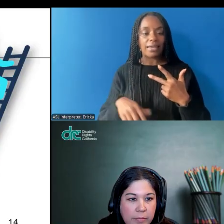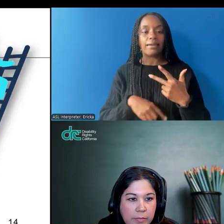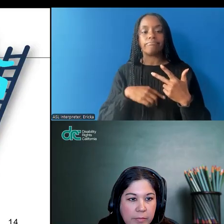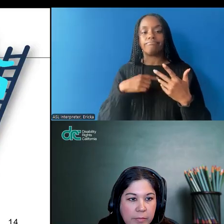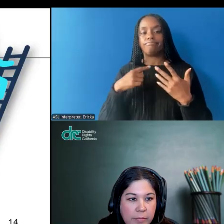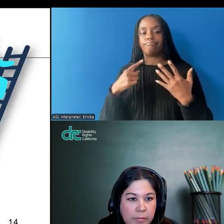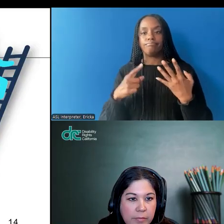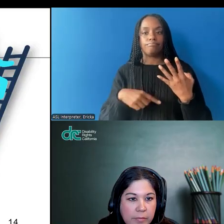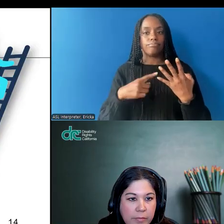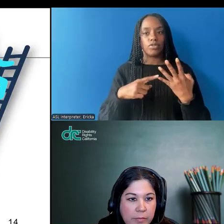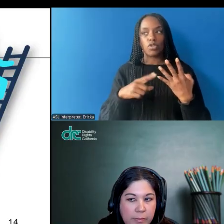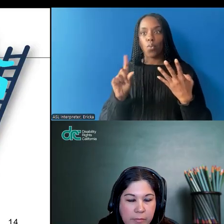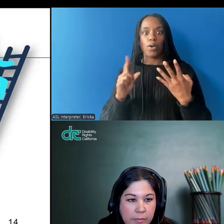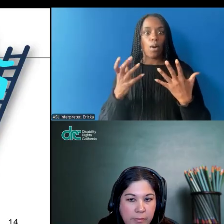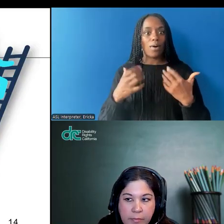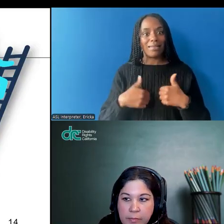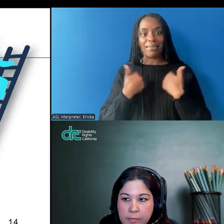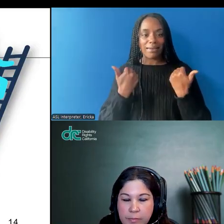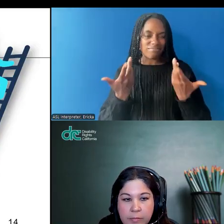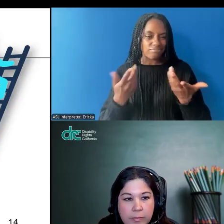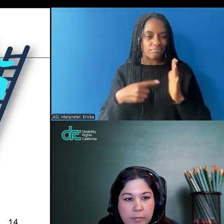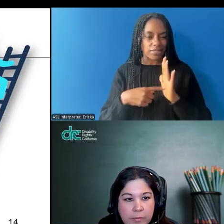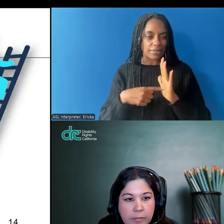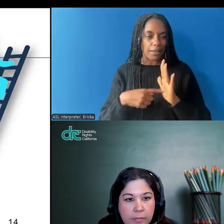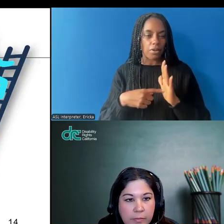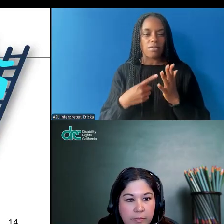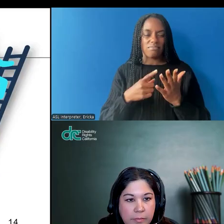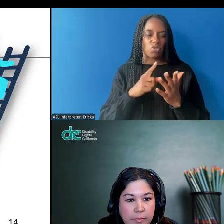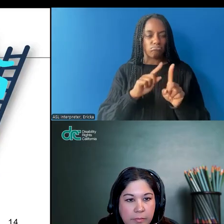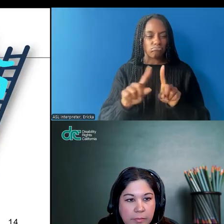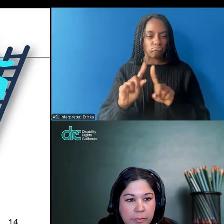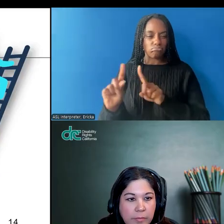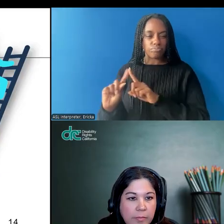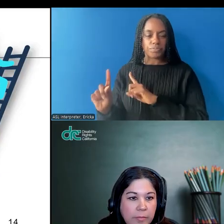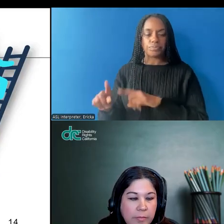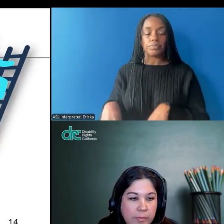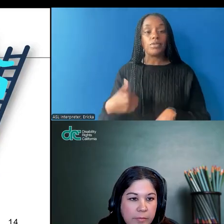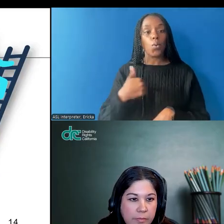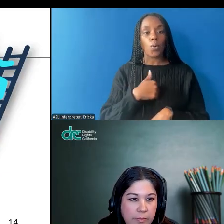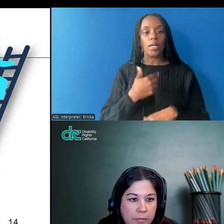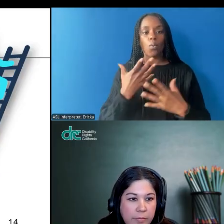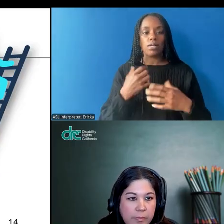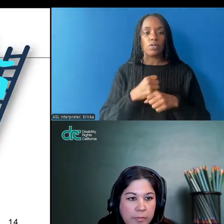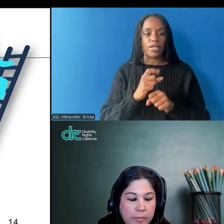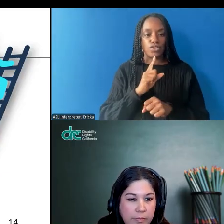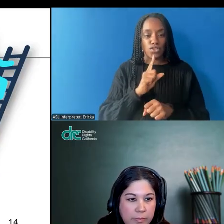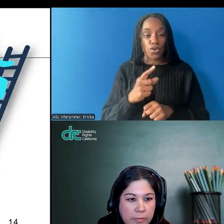You know, where do I want to live, for example. So different different things. And so we really want to make sure that we're making that connection.